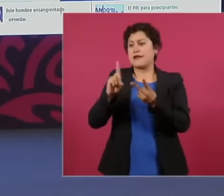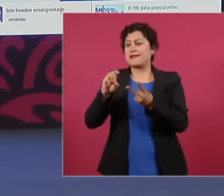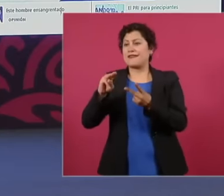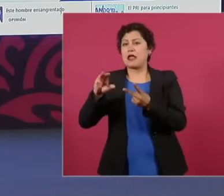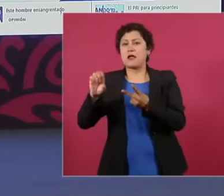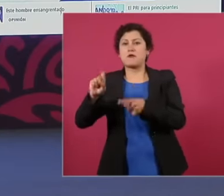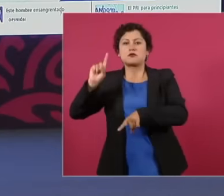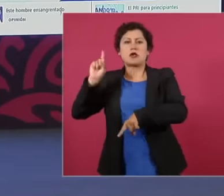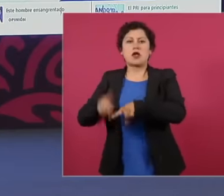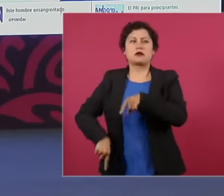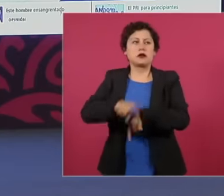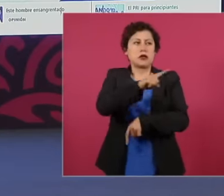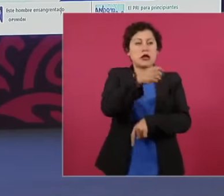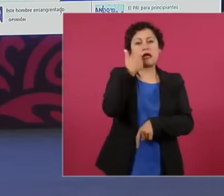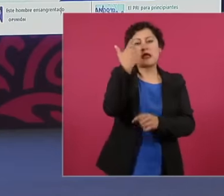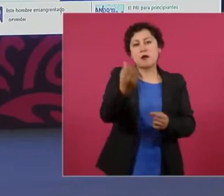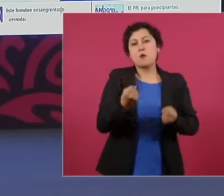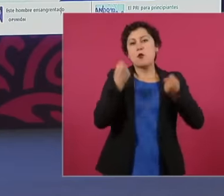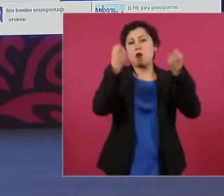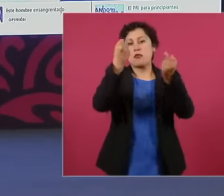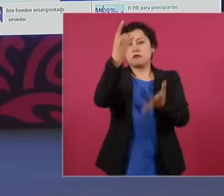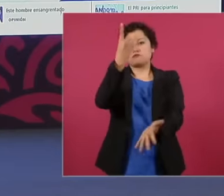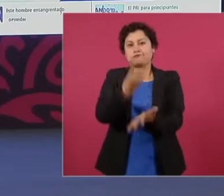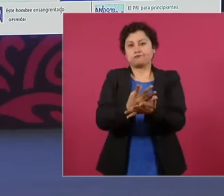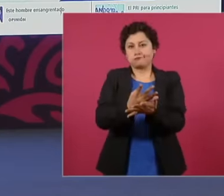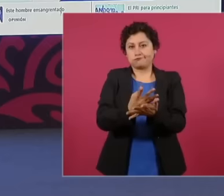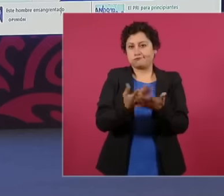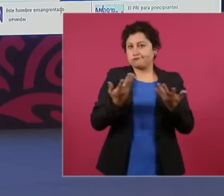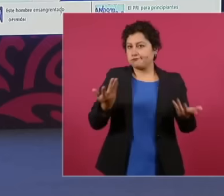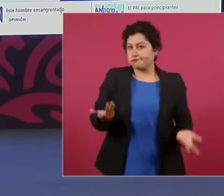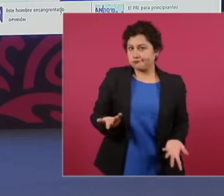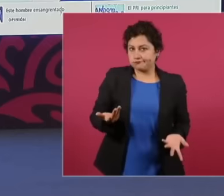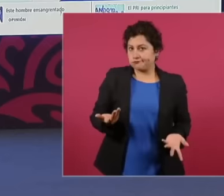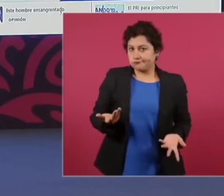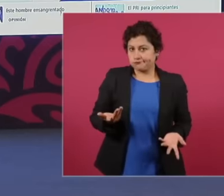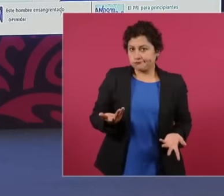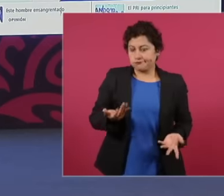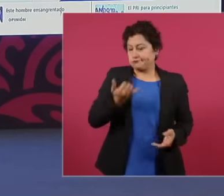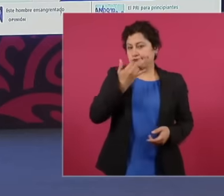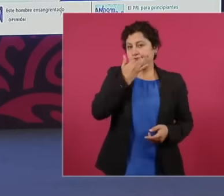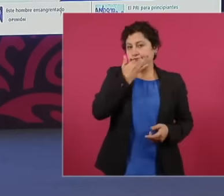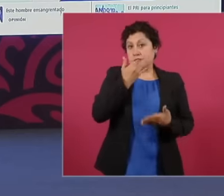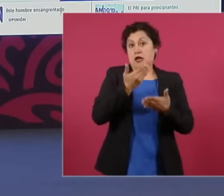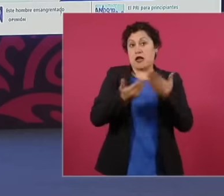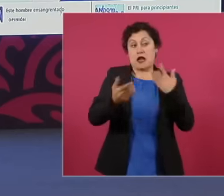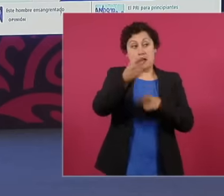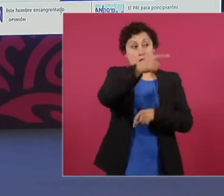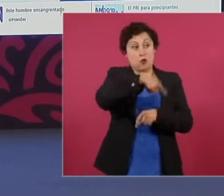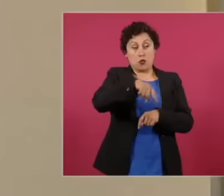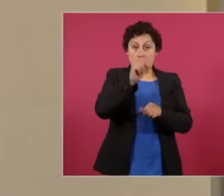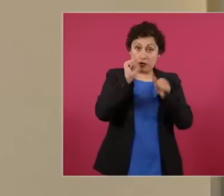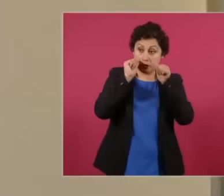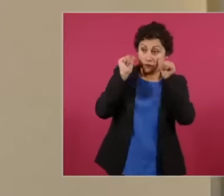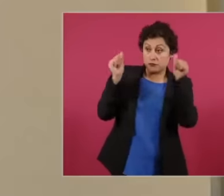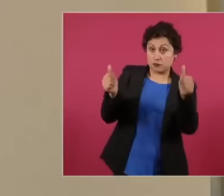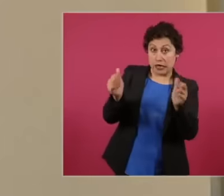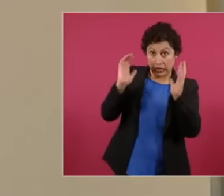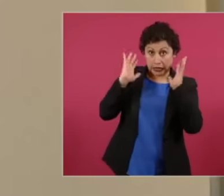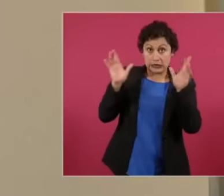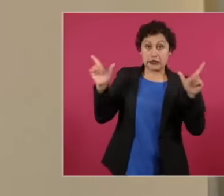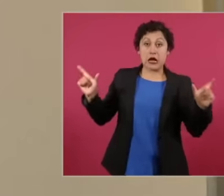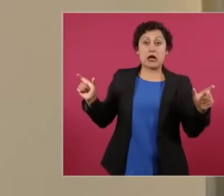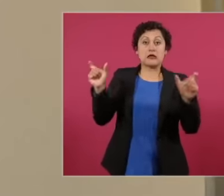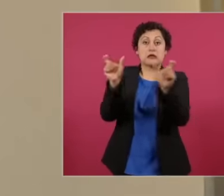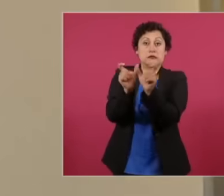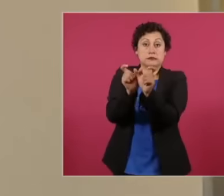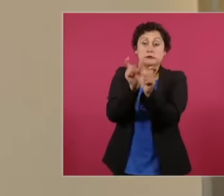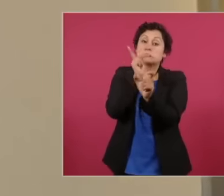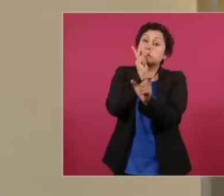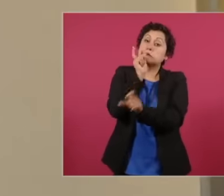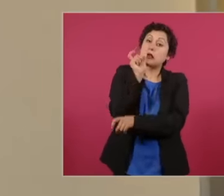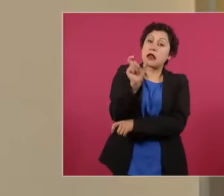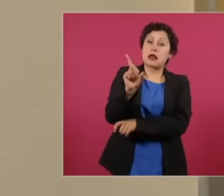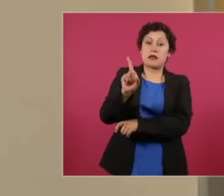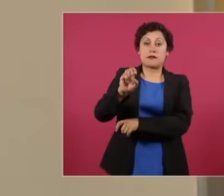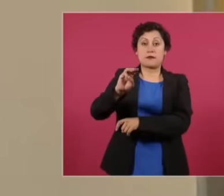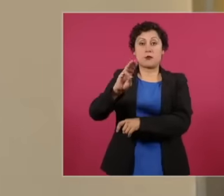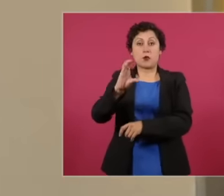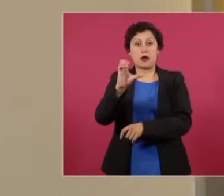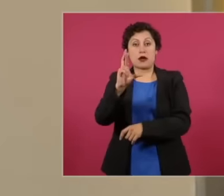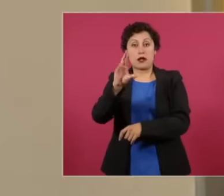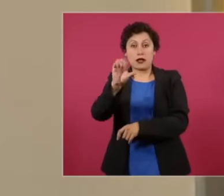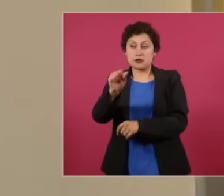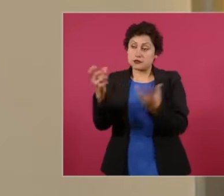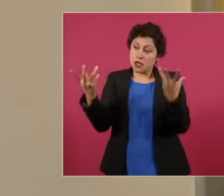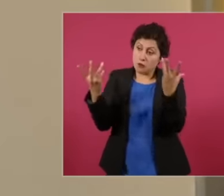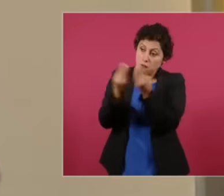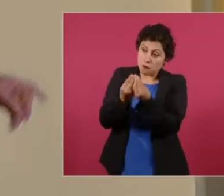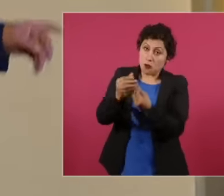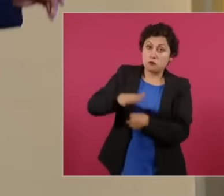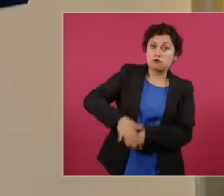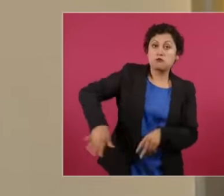realize that now it is demos and Kratos power and people people and power And then